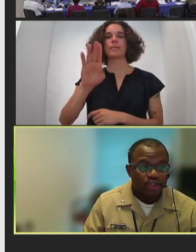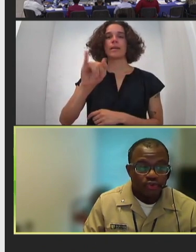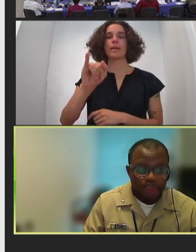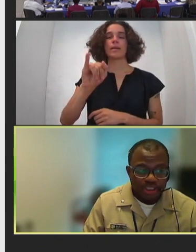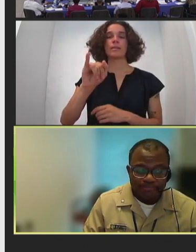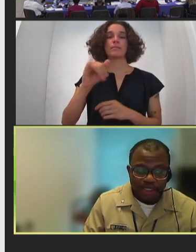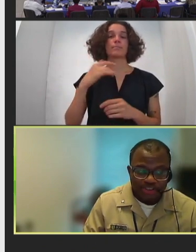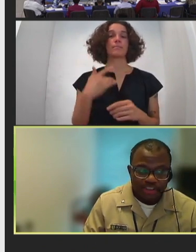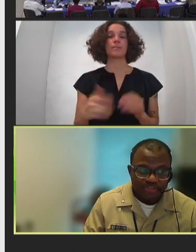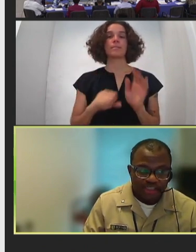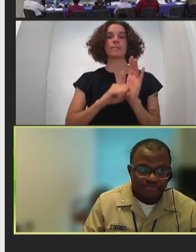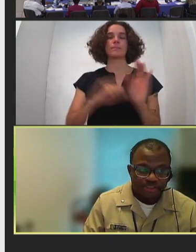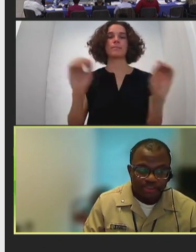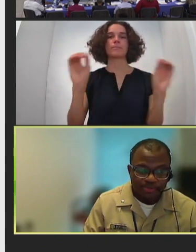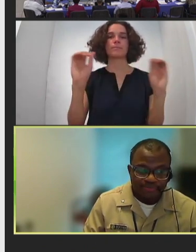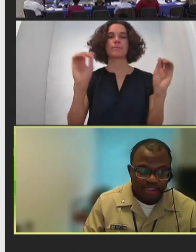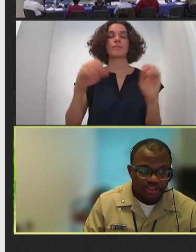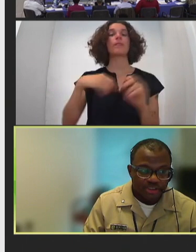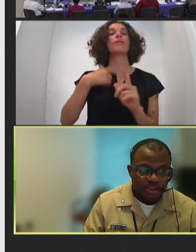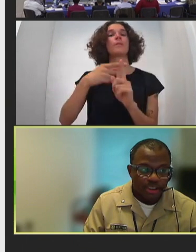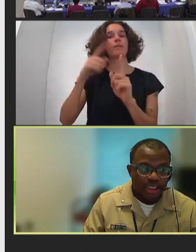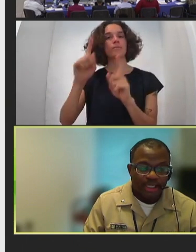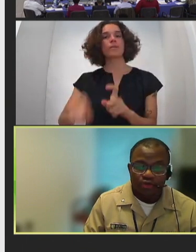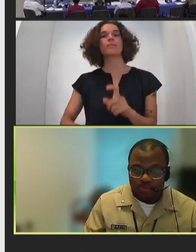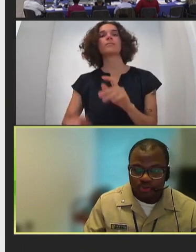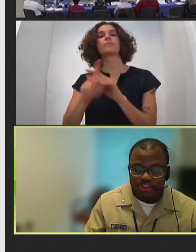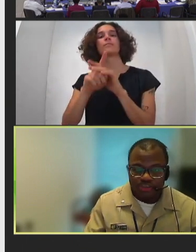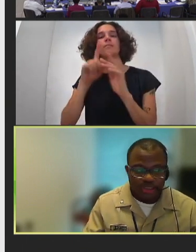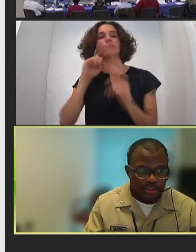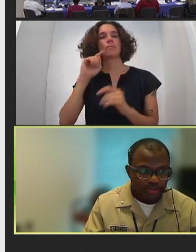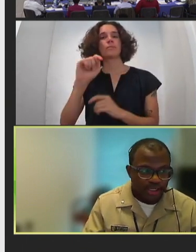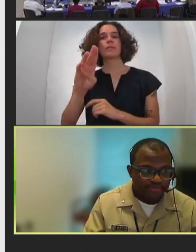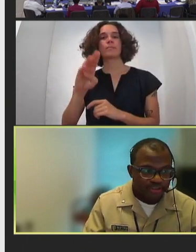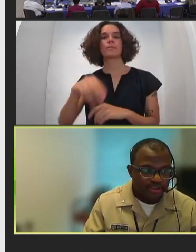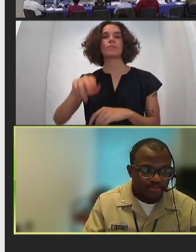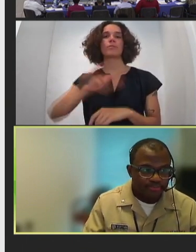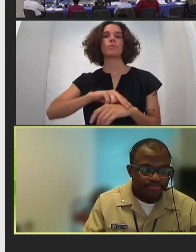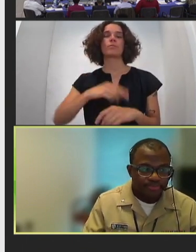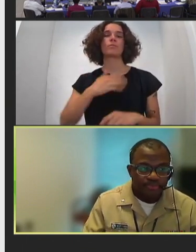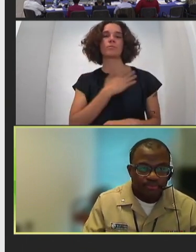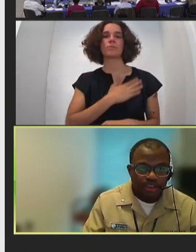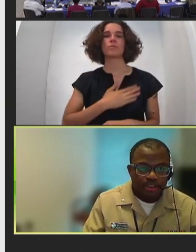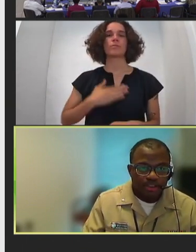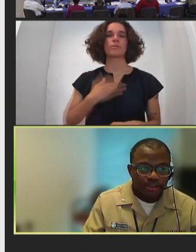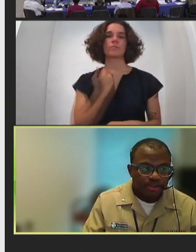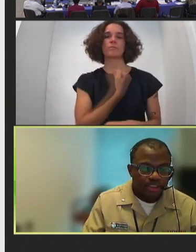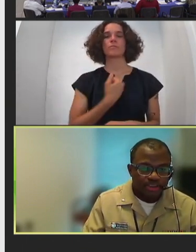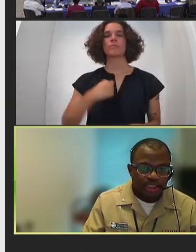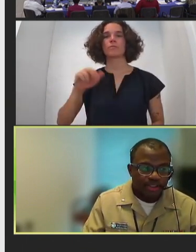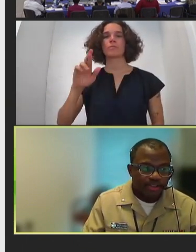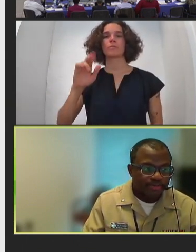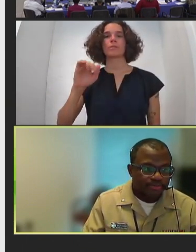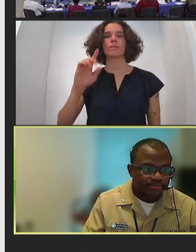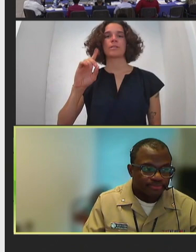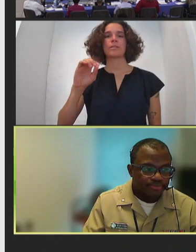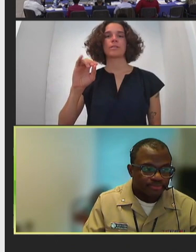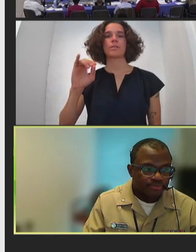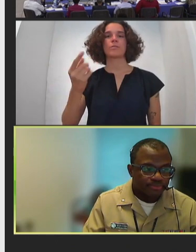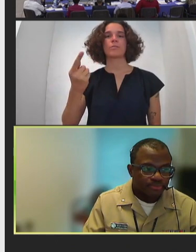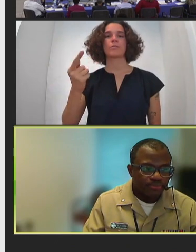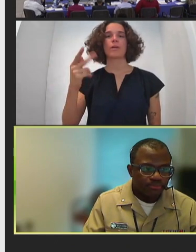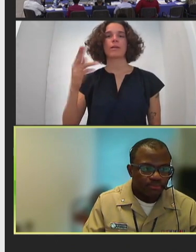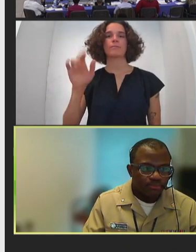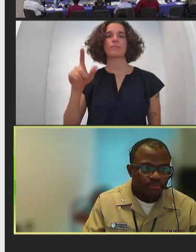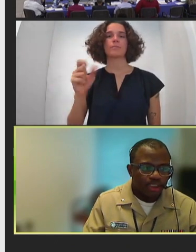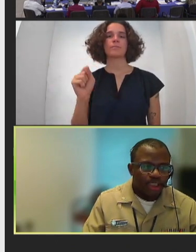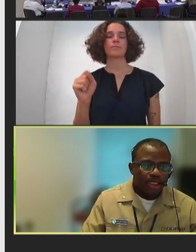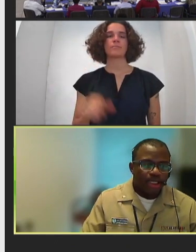usually have positive tests for TB infection, and normal chest radiographs. Next slide.